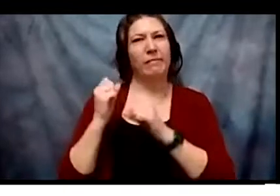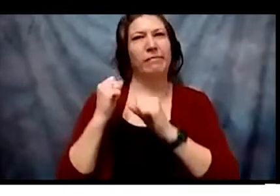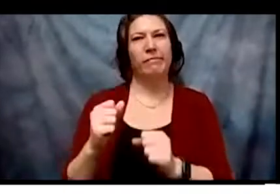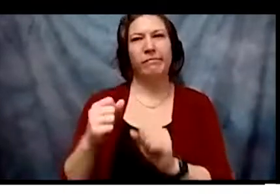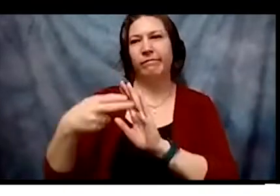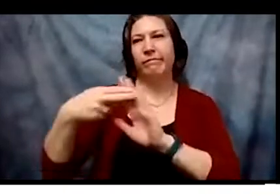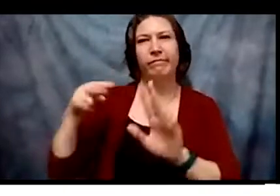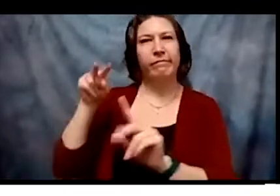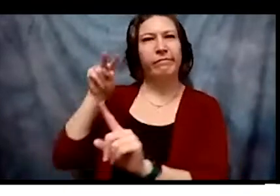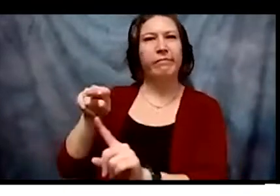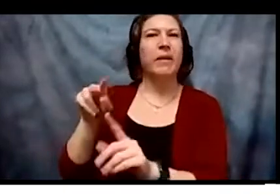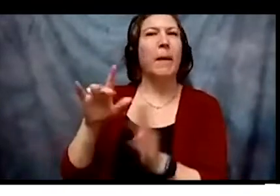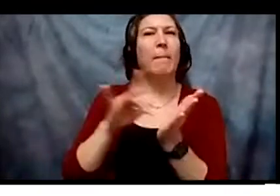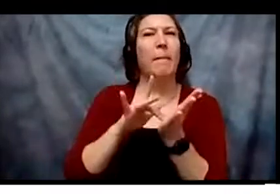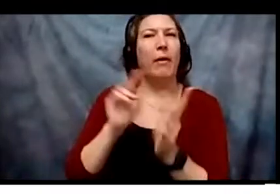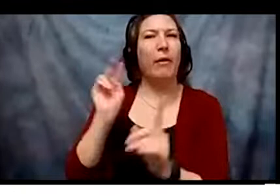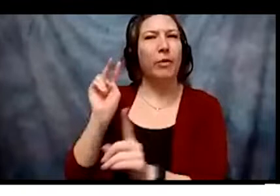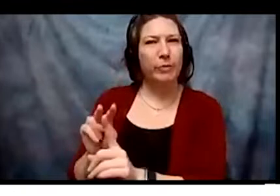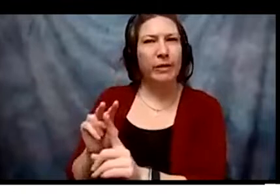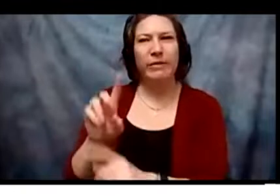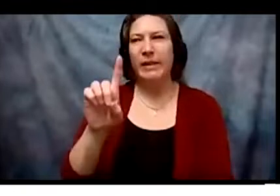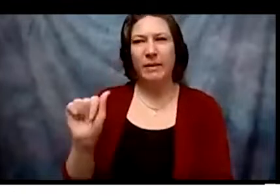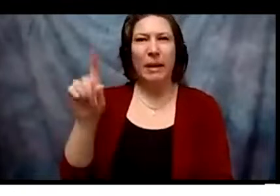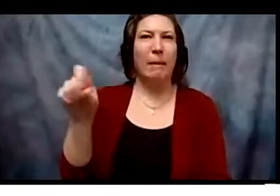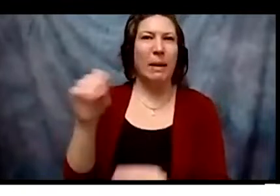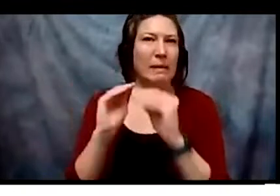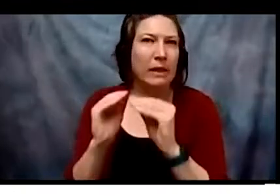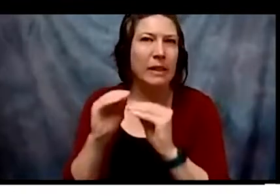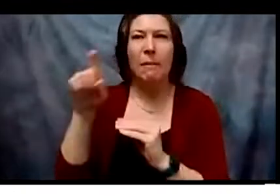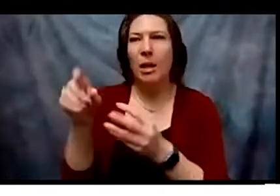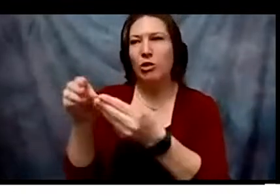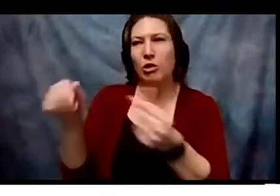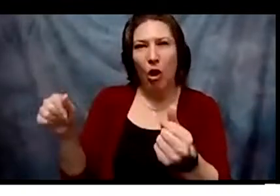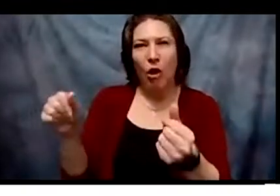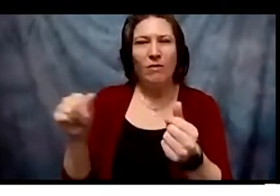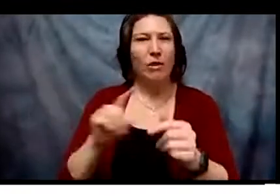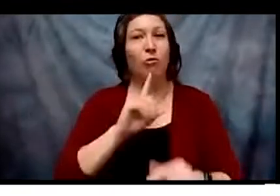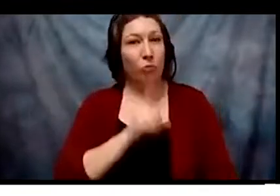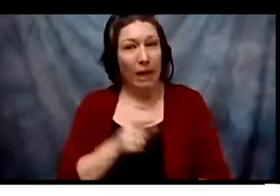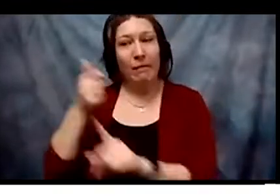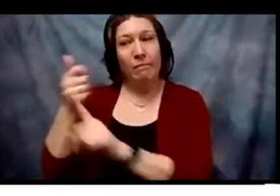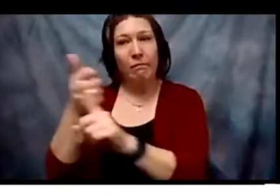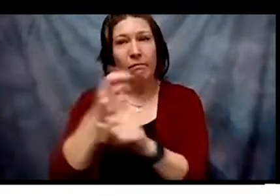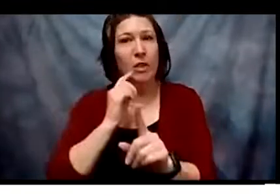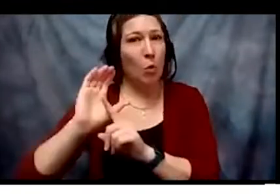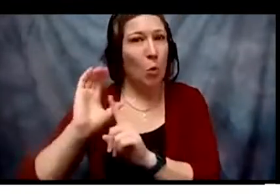needs to be solved instead of a culture and identity. And we thank you very much for, for that statement as well.